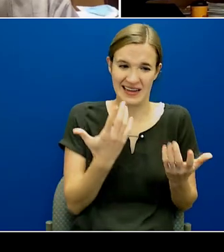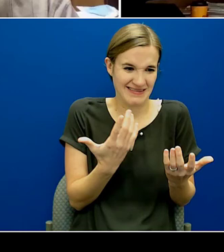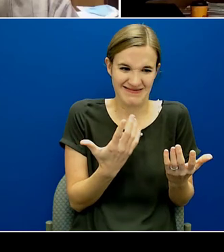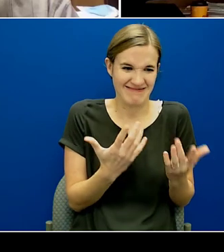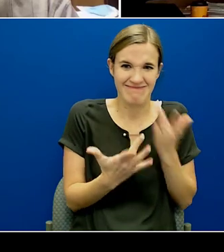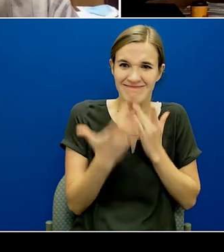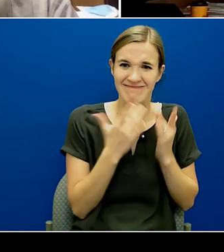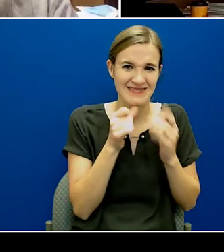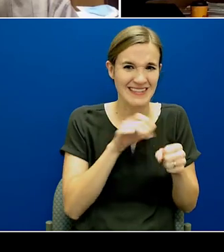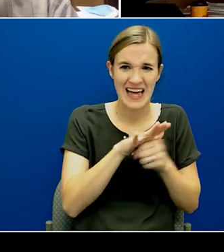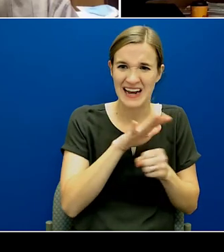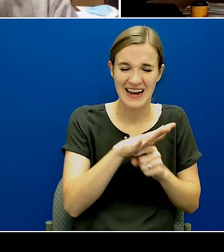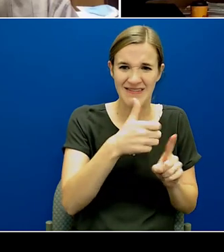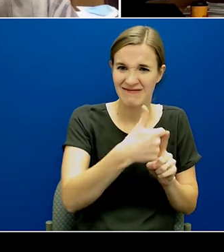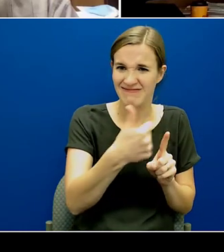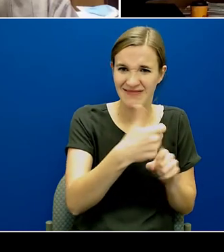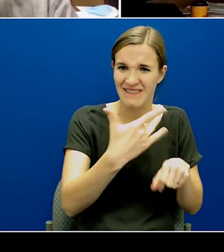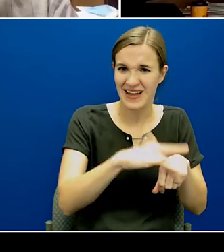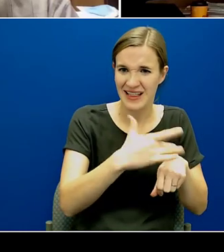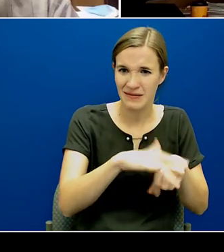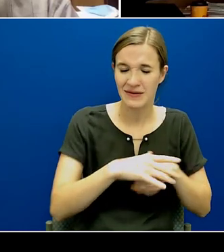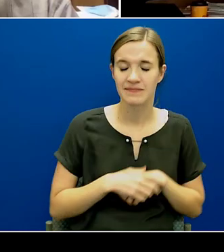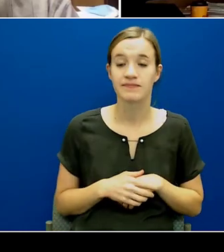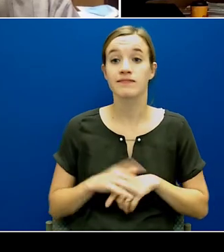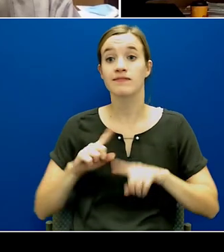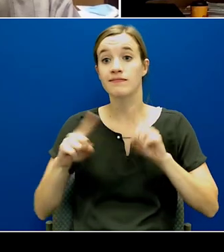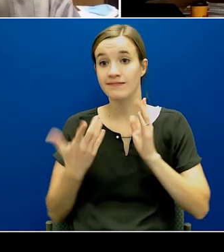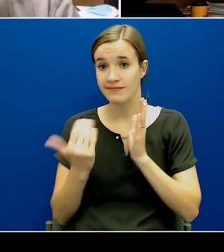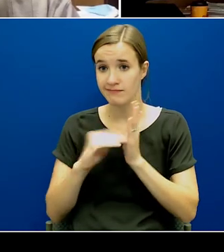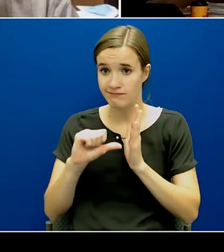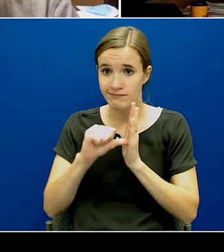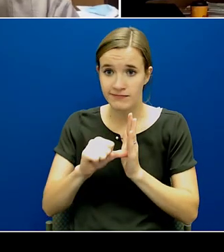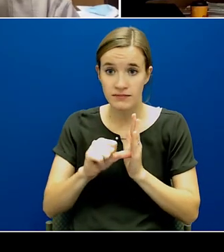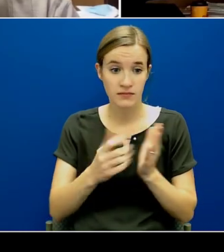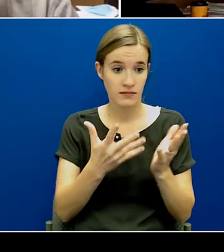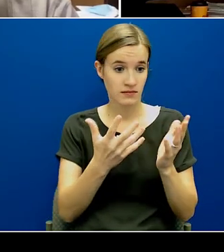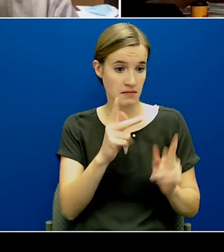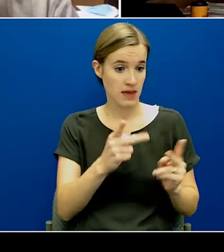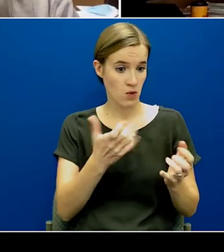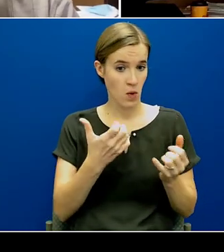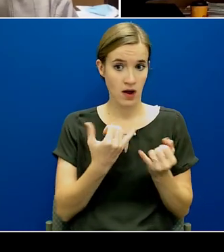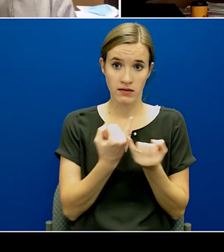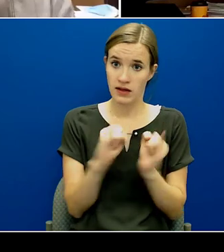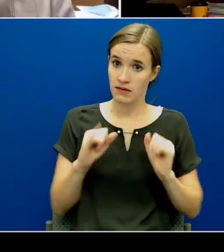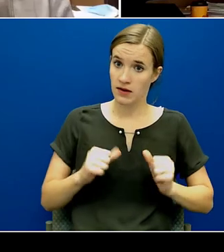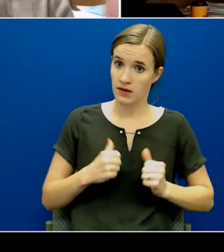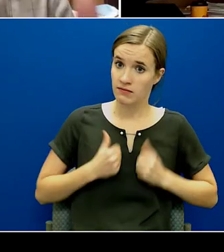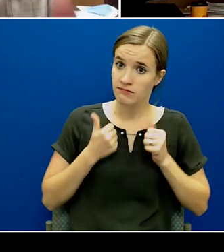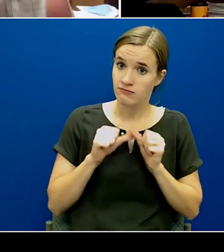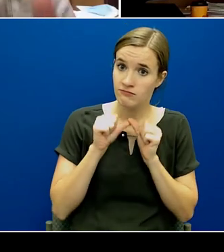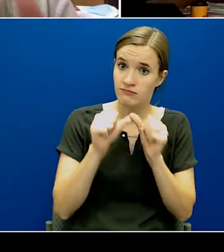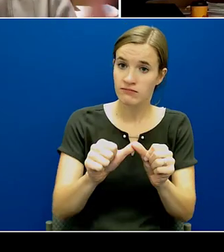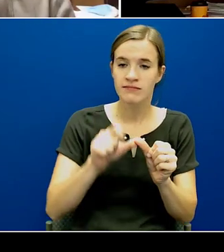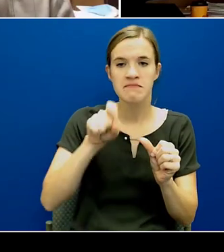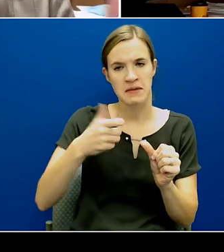essential part of being independent. Mark: Now, you mentioned 5310 funding, and that's one of the things that I was alluding